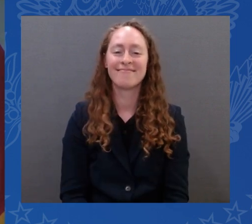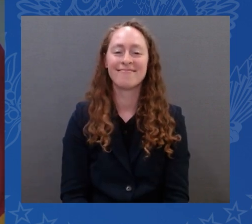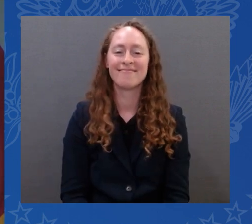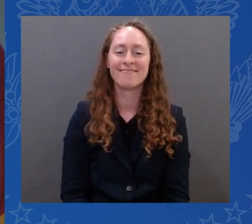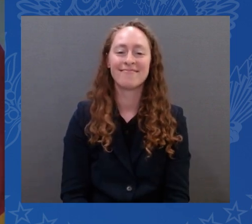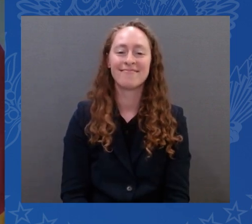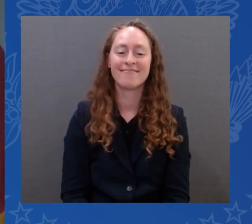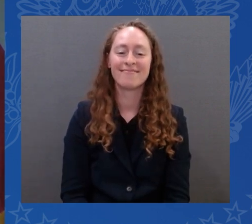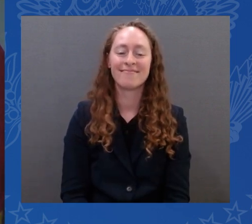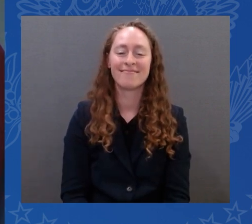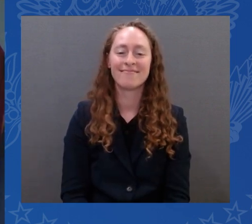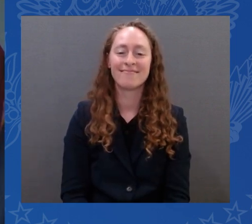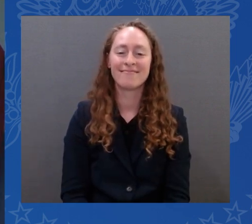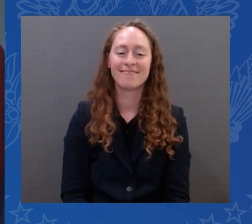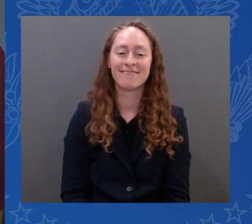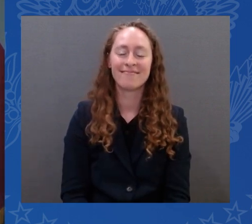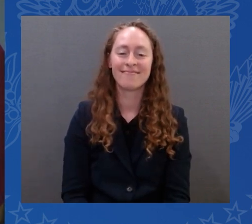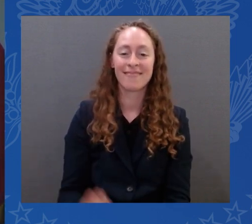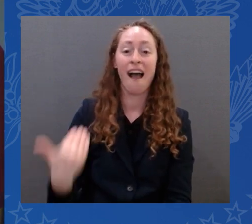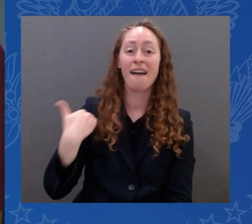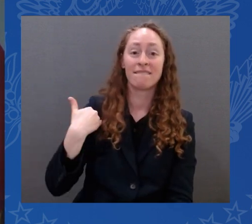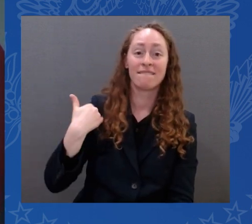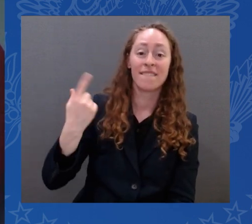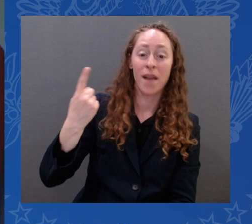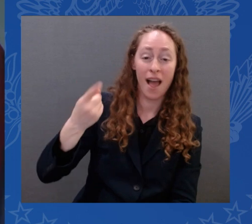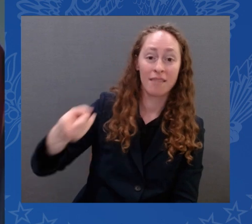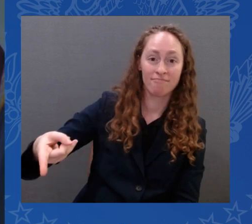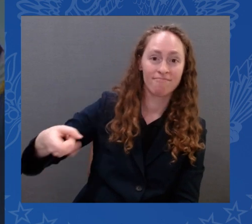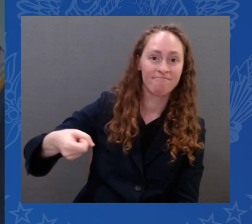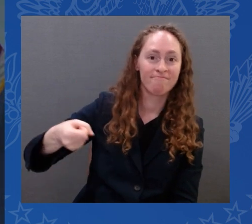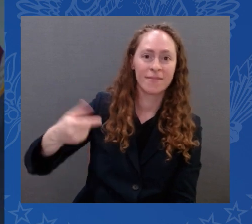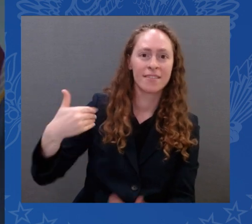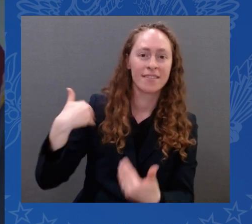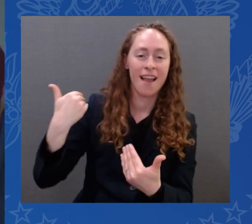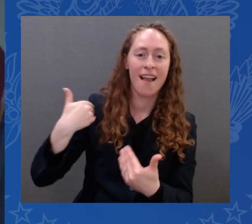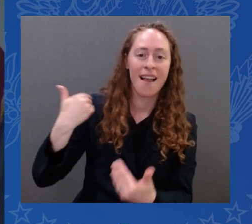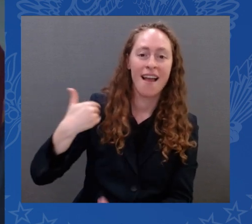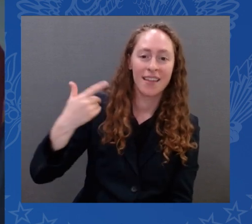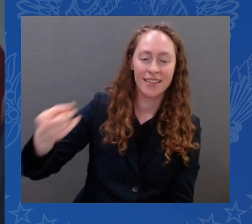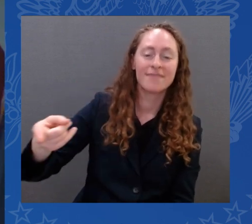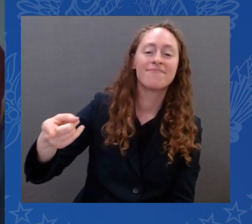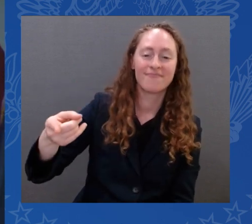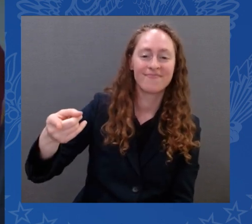All the responsibility given to so many of you, so consequential.